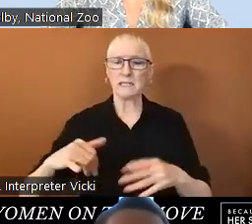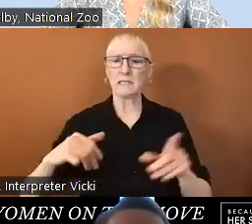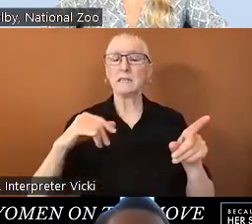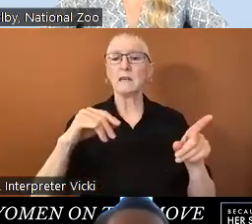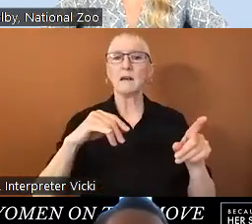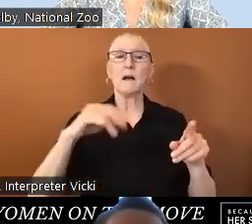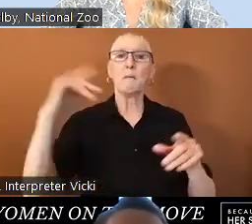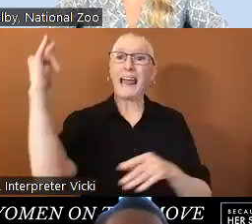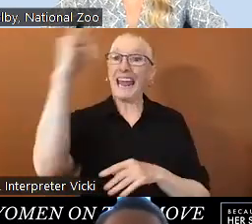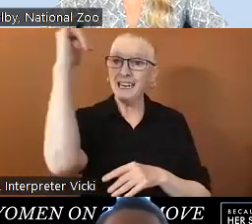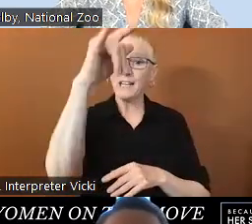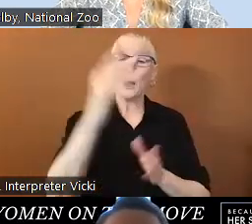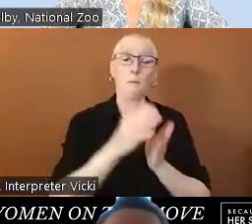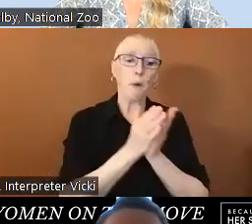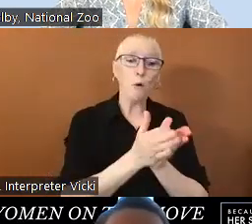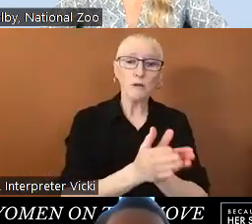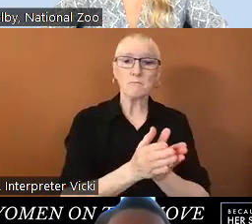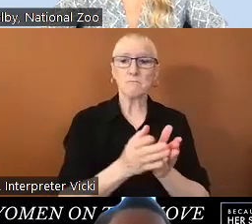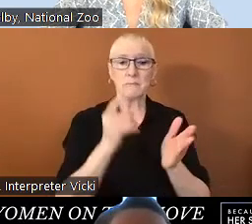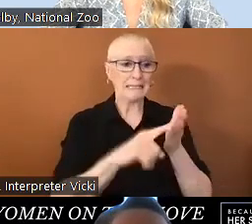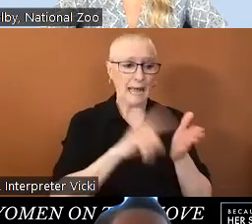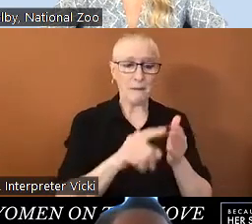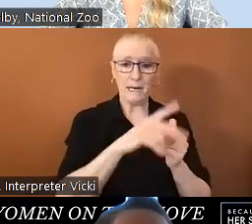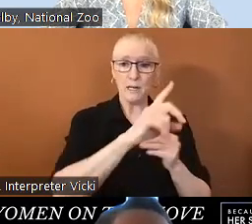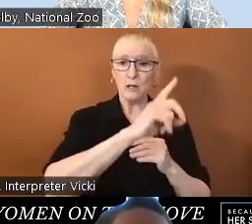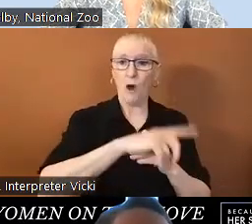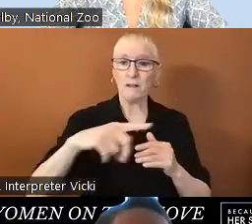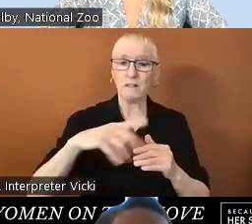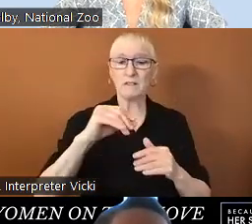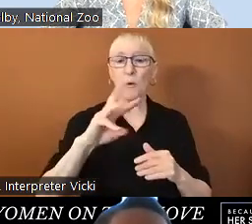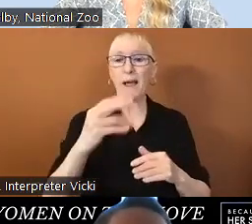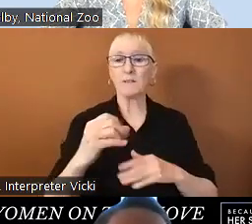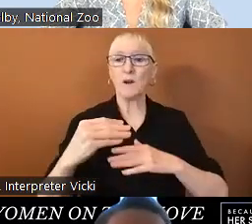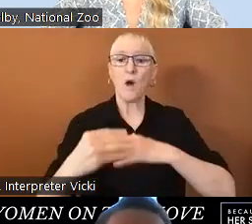boat, and examining whales and dolphins that wash up on the beach which we call "stranded" specimens.